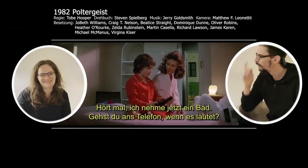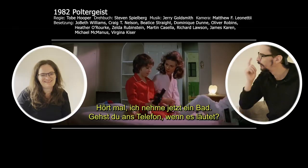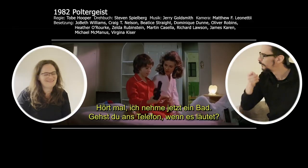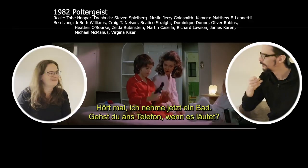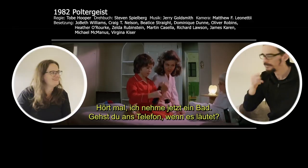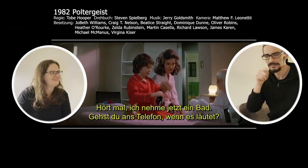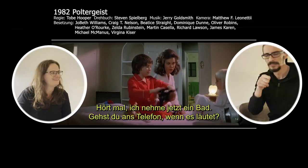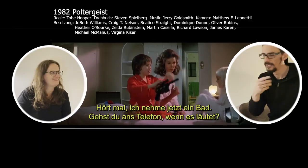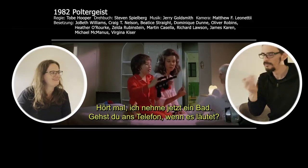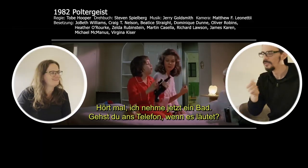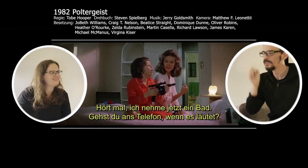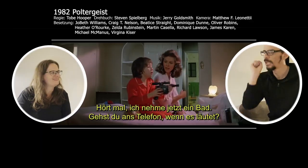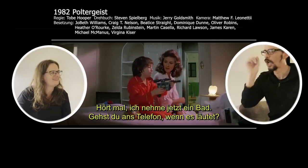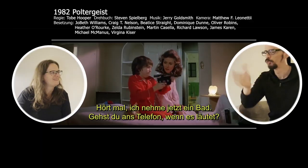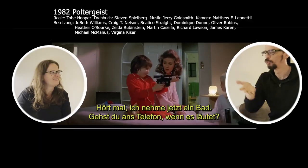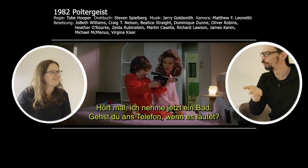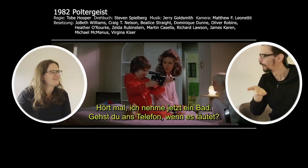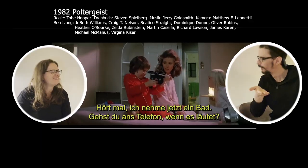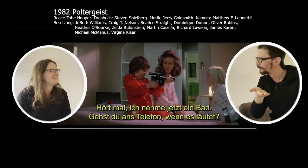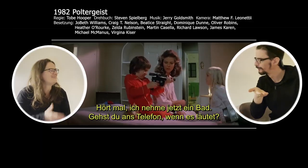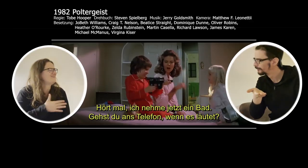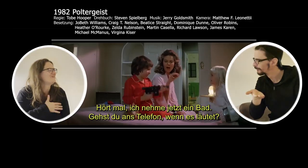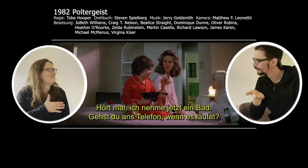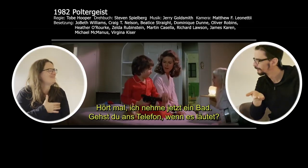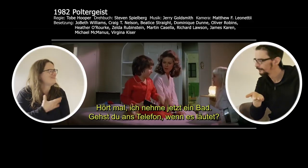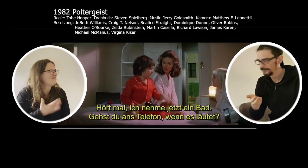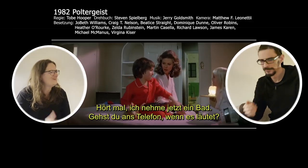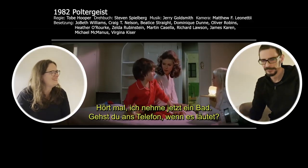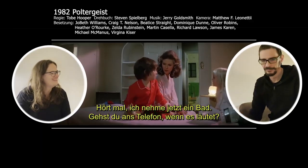I am sure that I would throw him out first. That's for sure.